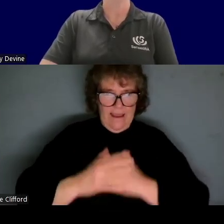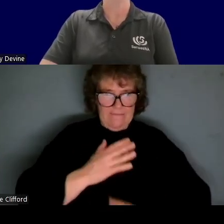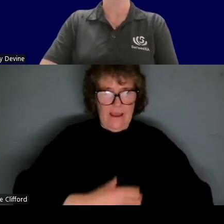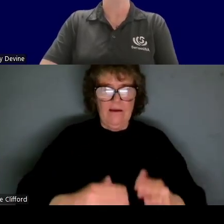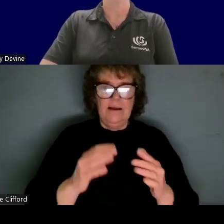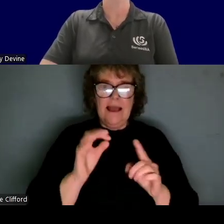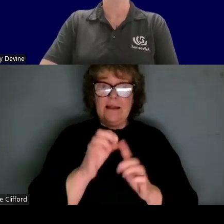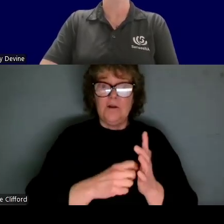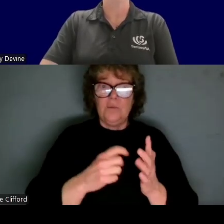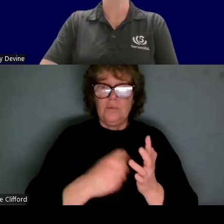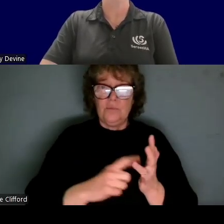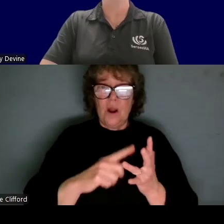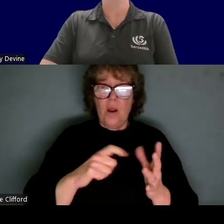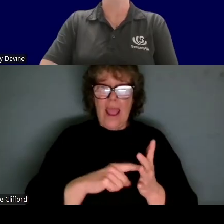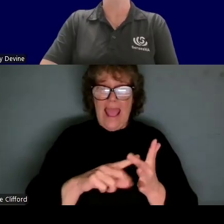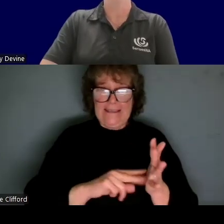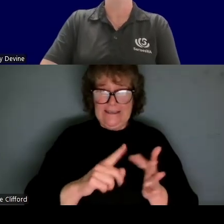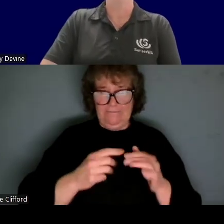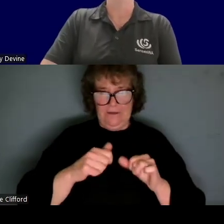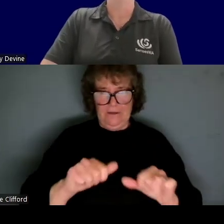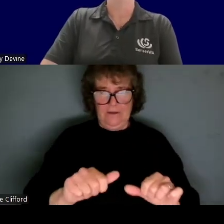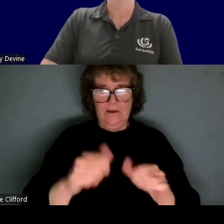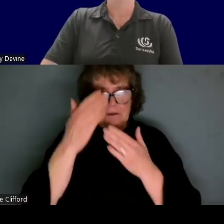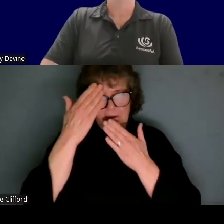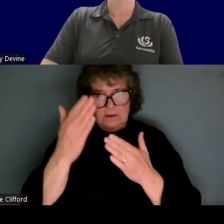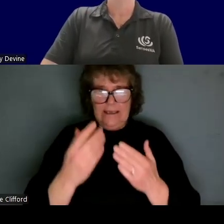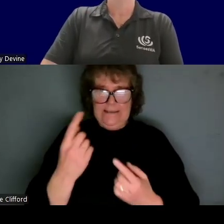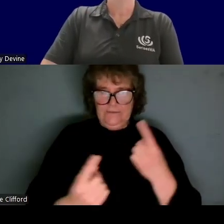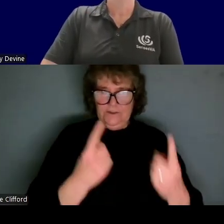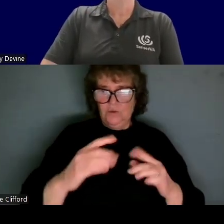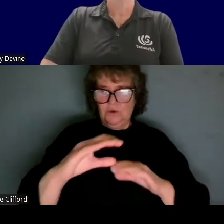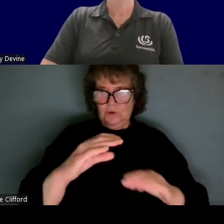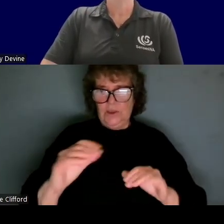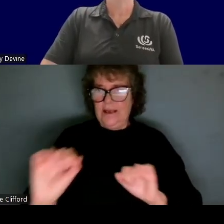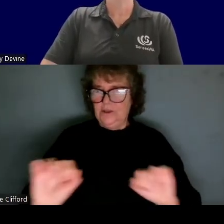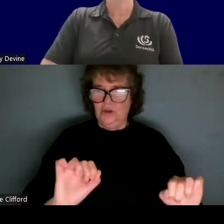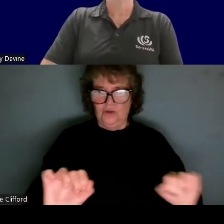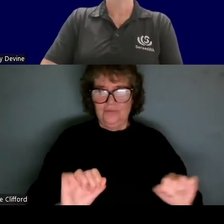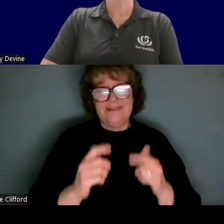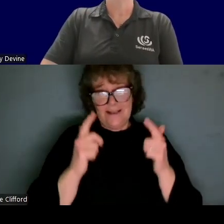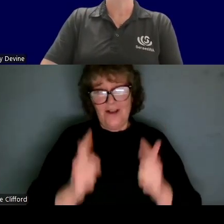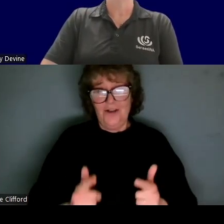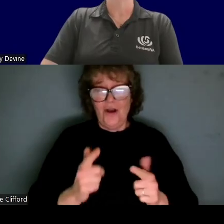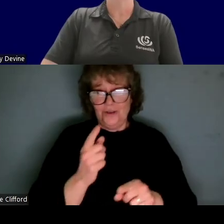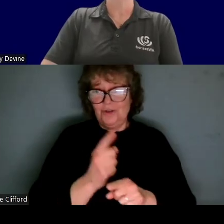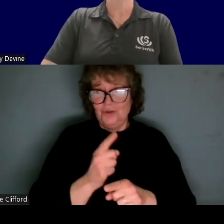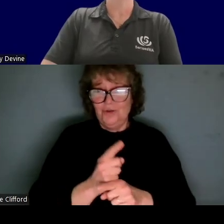methods. So we’ve got a lot to cover today. We are just going to start though with an